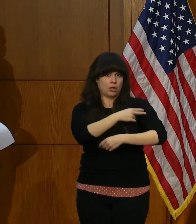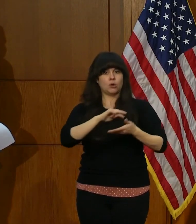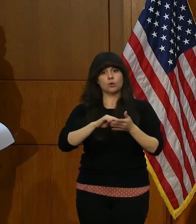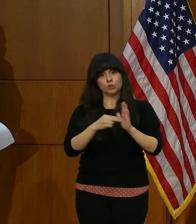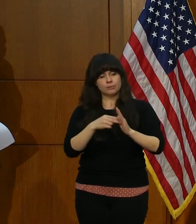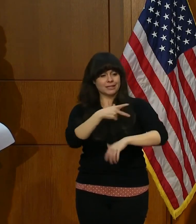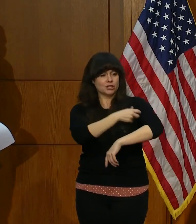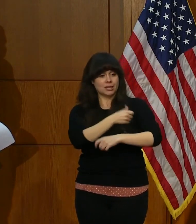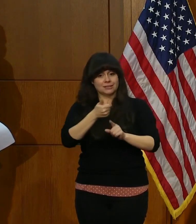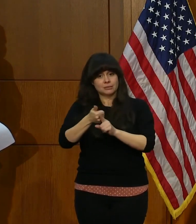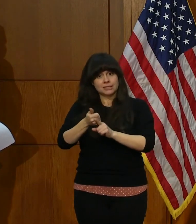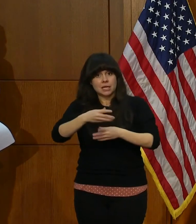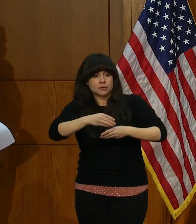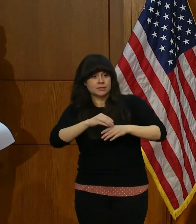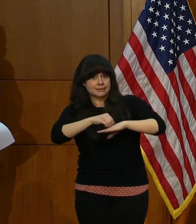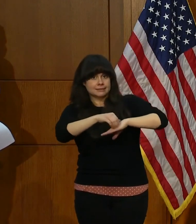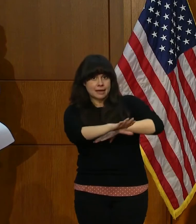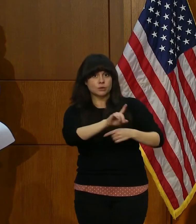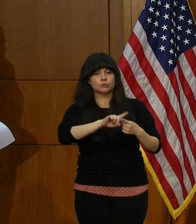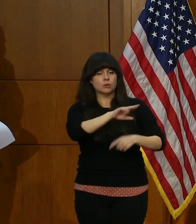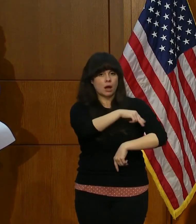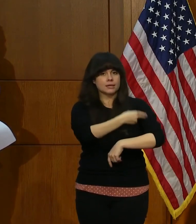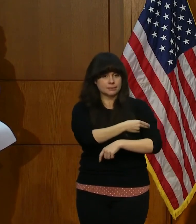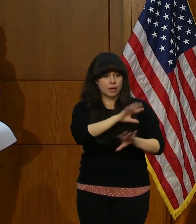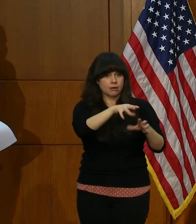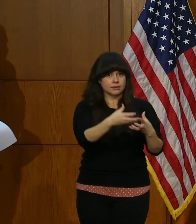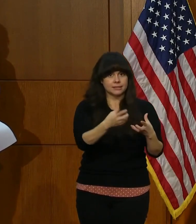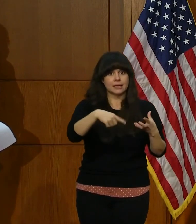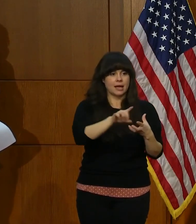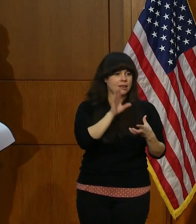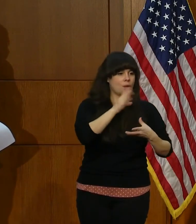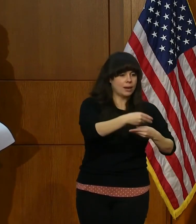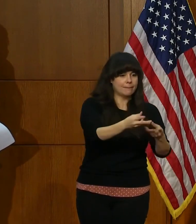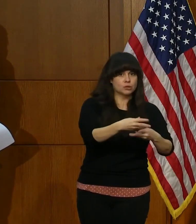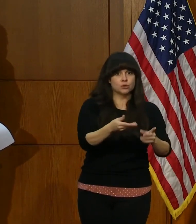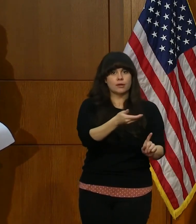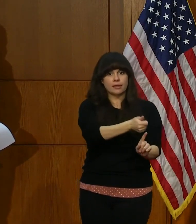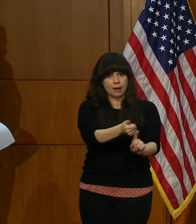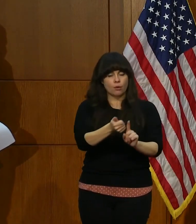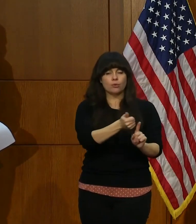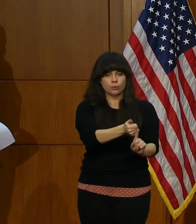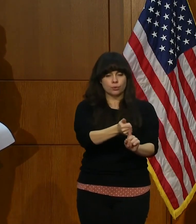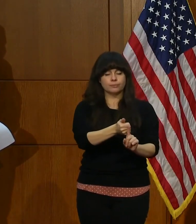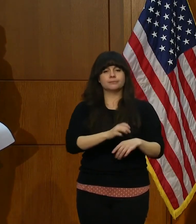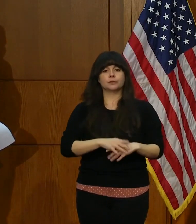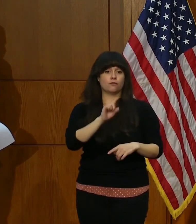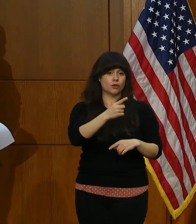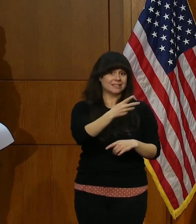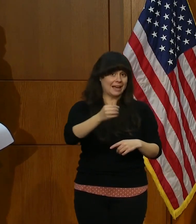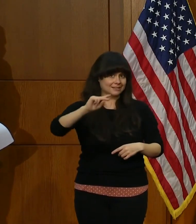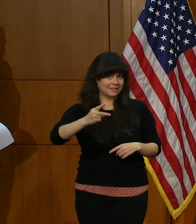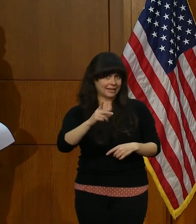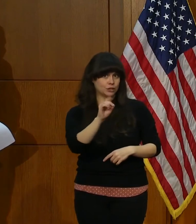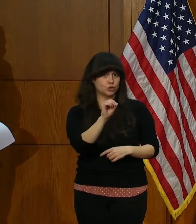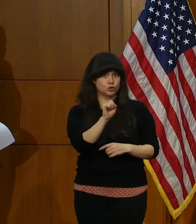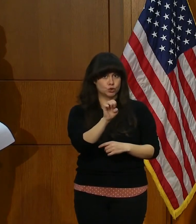MANY OF THEM WORK IN HOSPITALS, SO LOTS OF DOSES WENT TO HOSPITALS TO COVER THEM FOR BOTH 1ST AND 2ND DOSES.